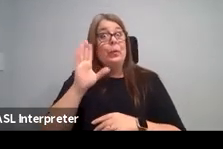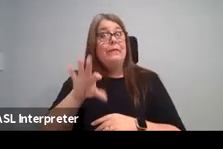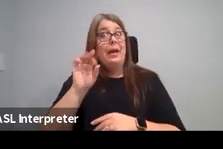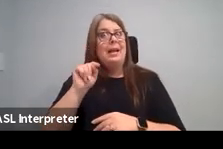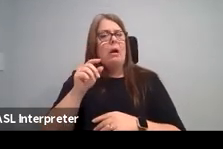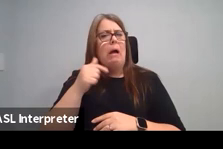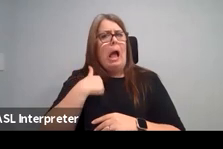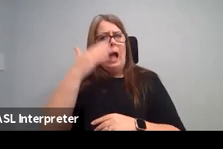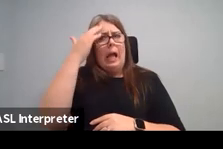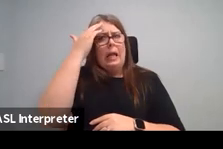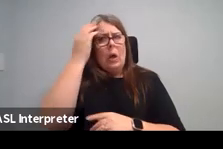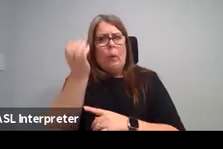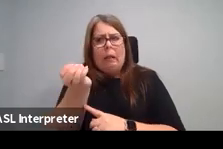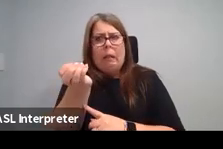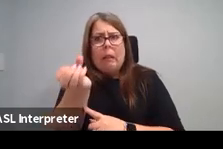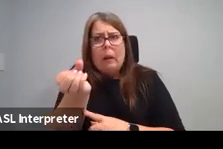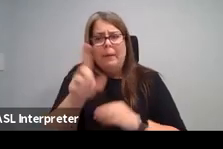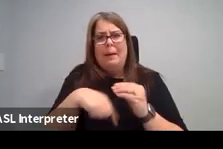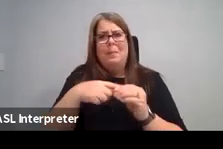Jewyl Alderson Clarke, SDCOE: The pipe heading is probably my color choice as I talk